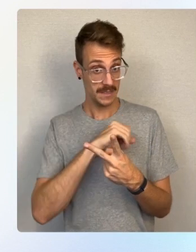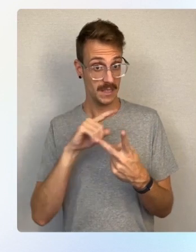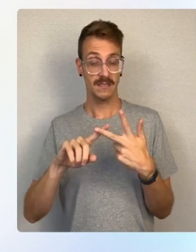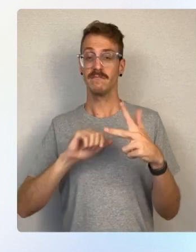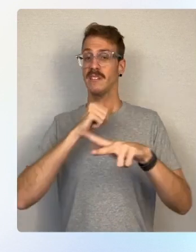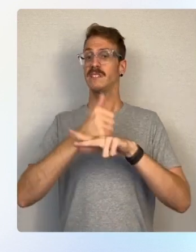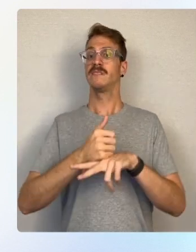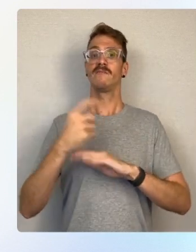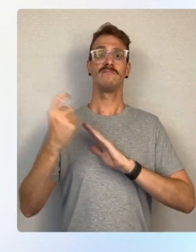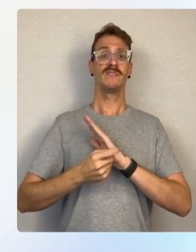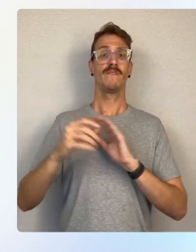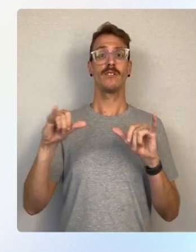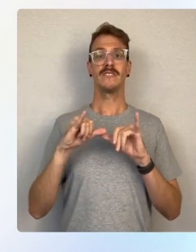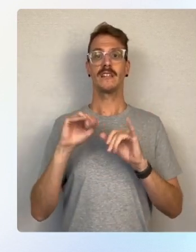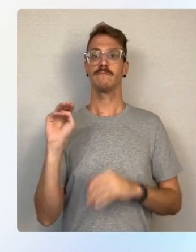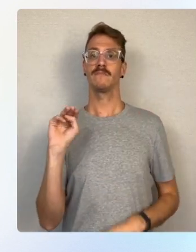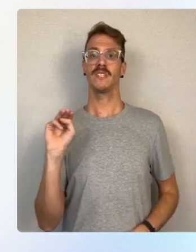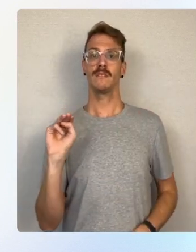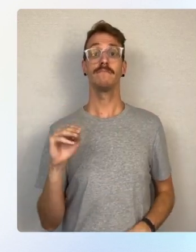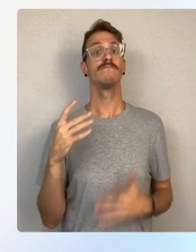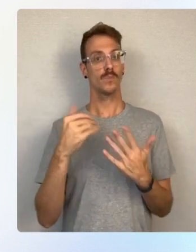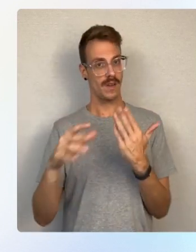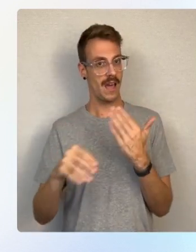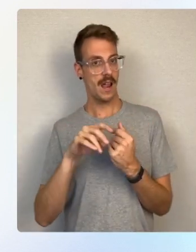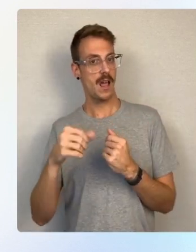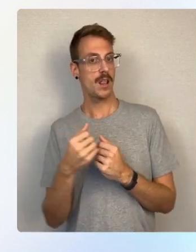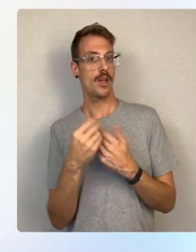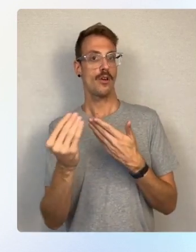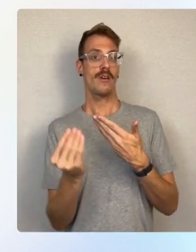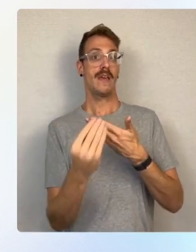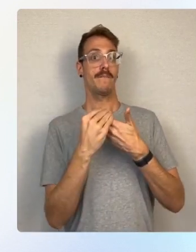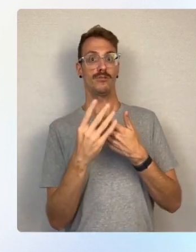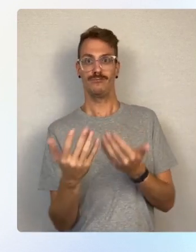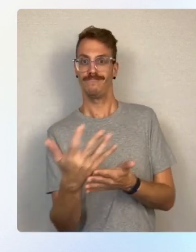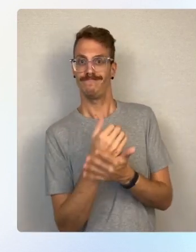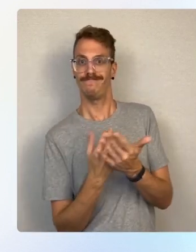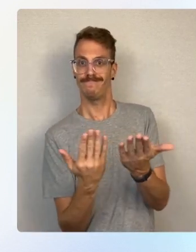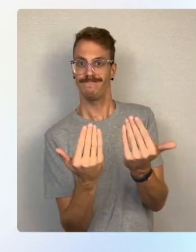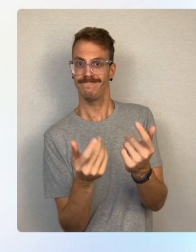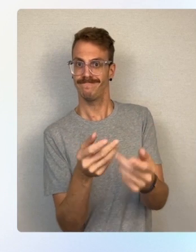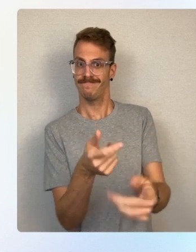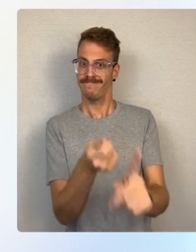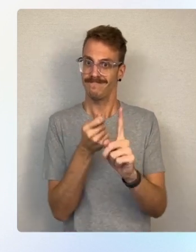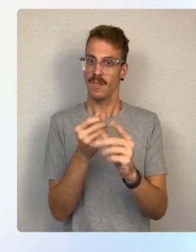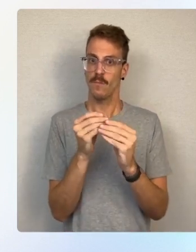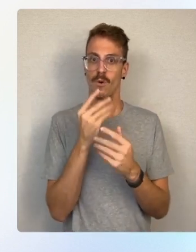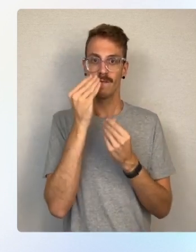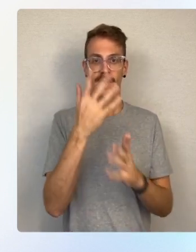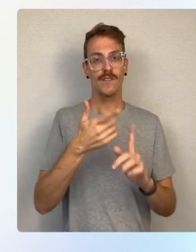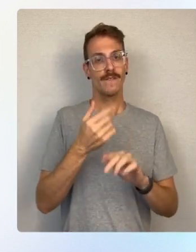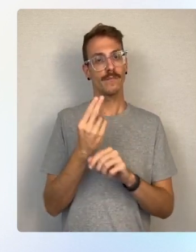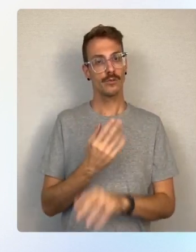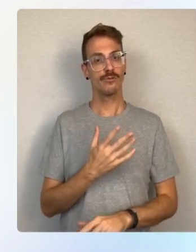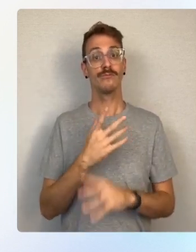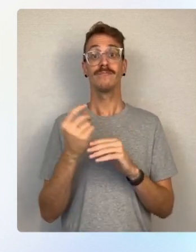and to set the default size as medium. We're adding another input to gather more information from the user